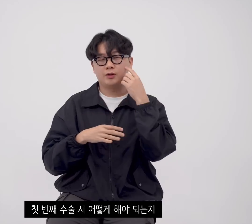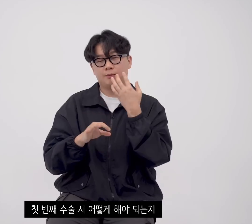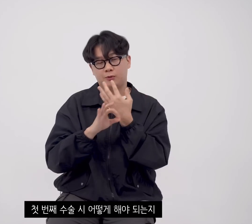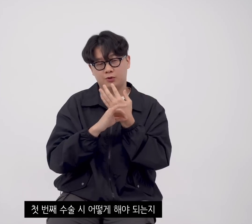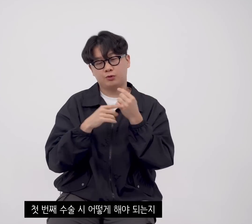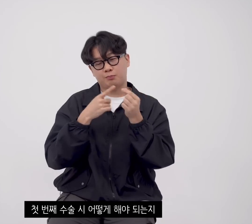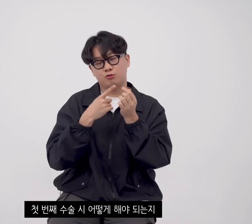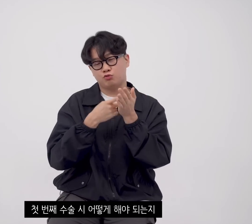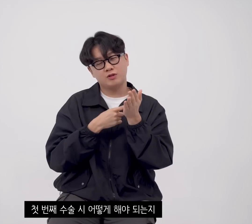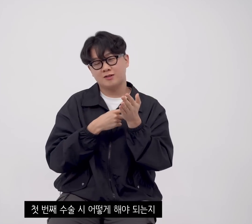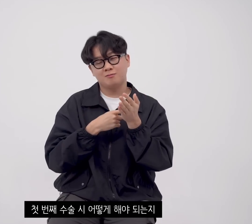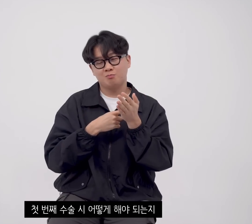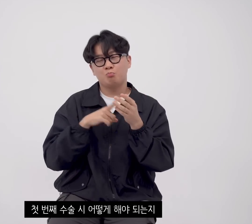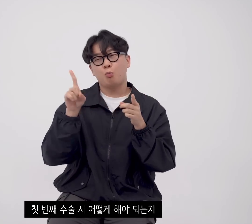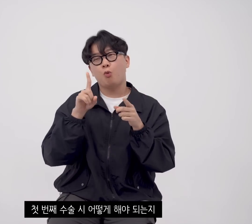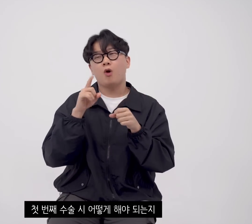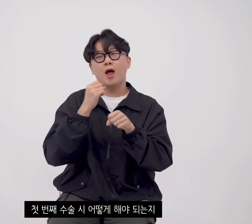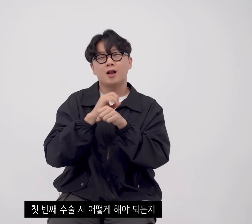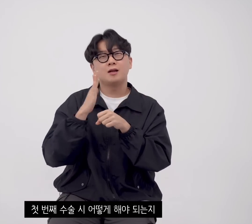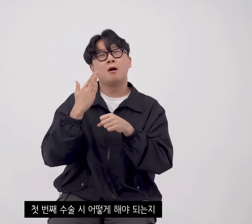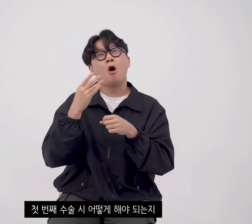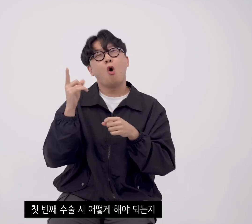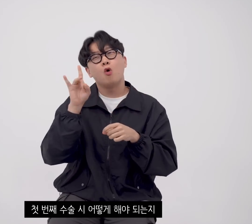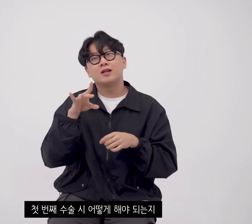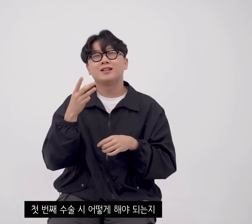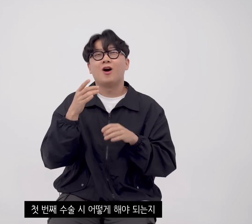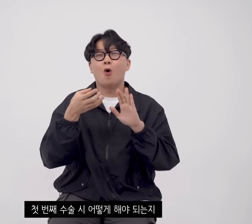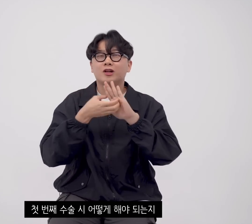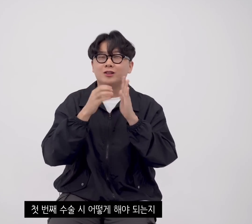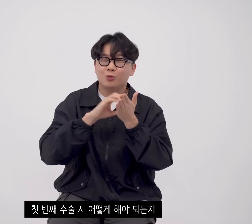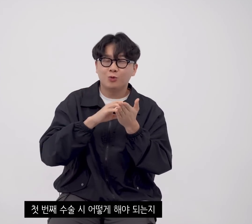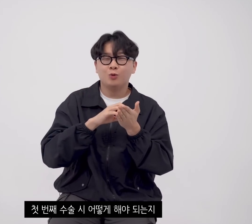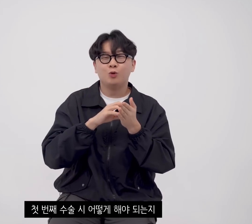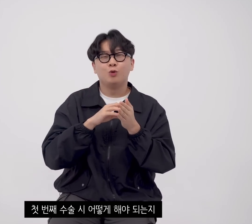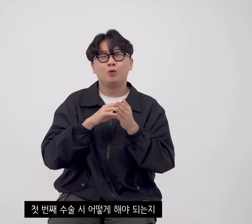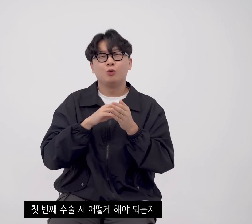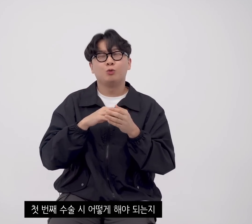I had no idea what to do or how much pain it